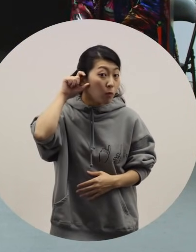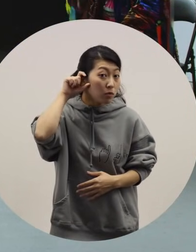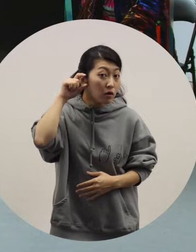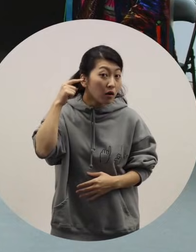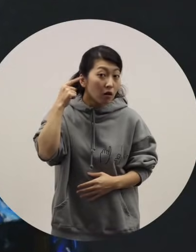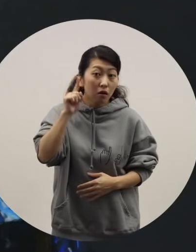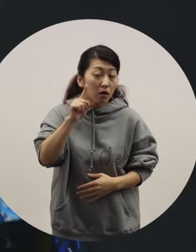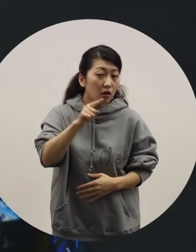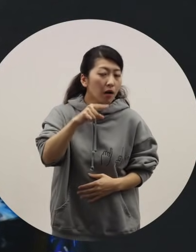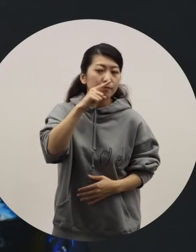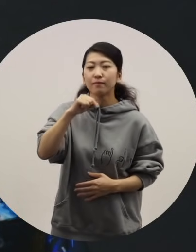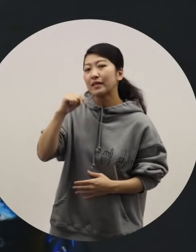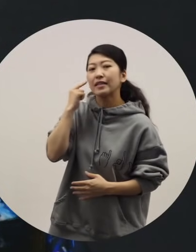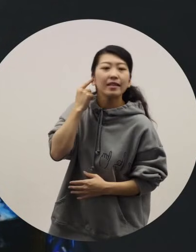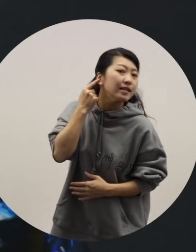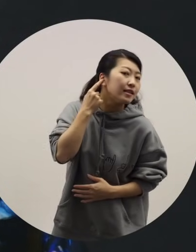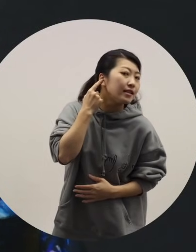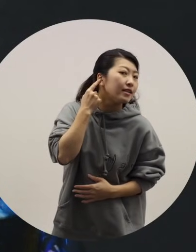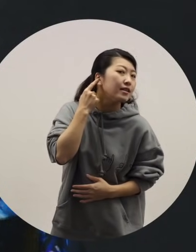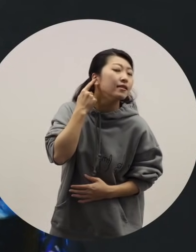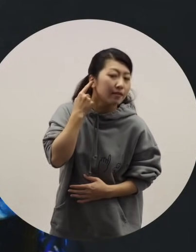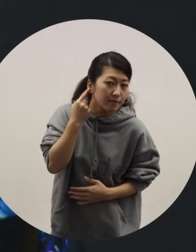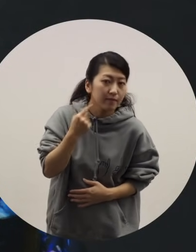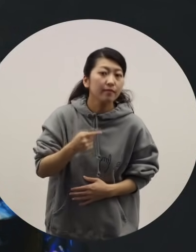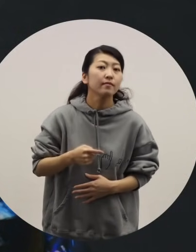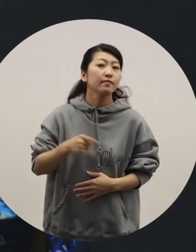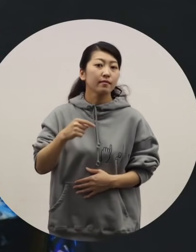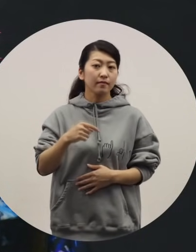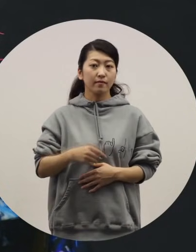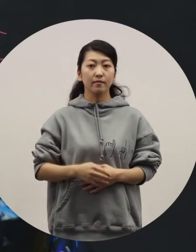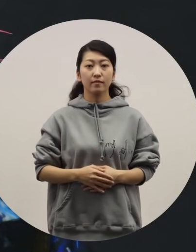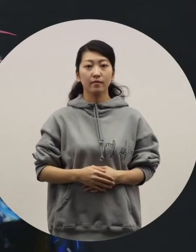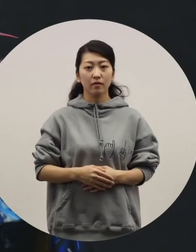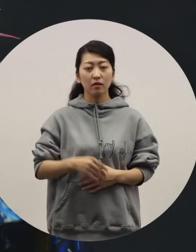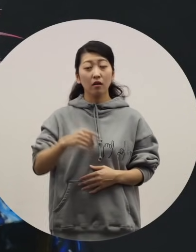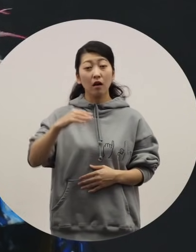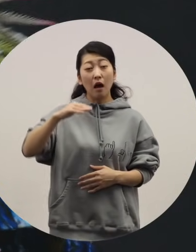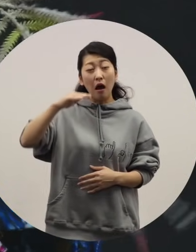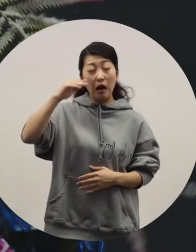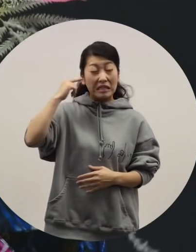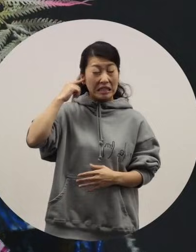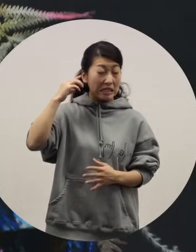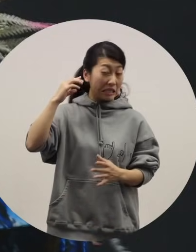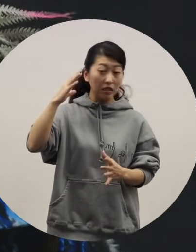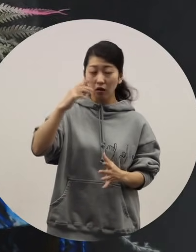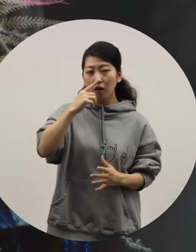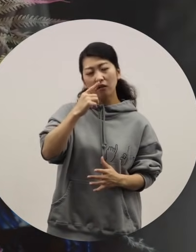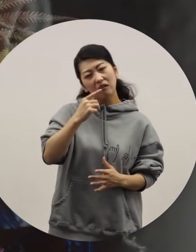[GenGen] I wear it on my right ear. I can't make out high-pitched tones.